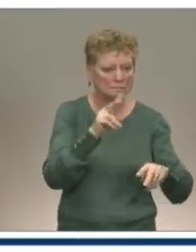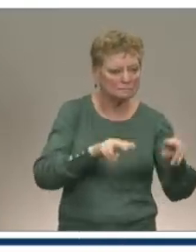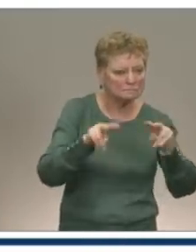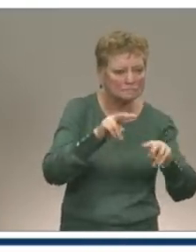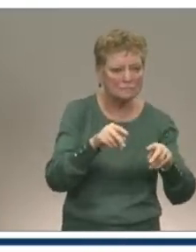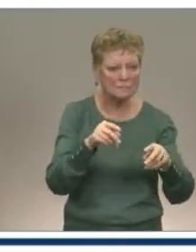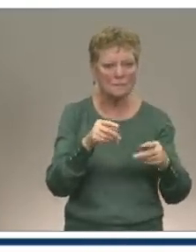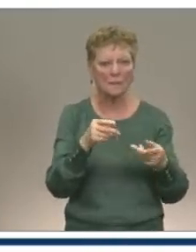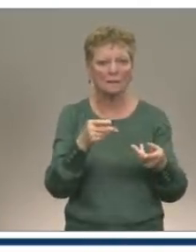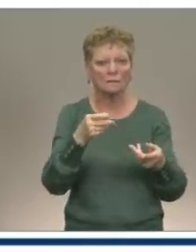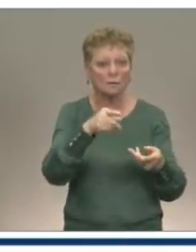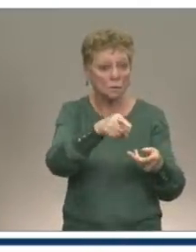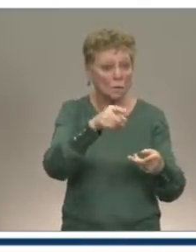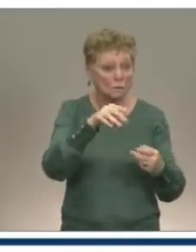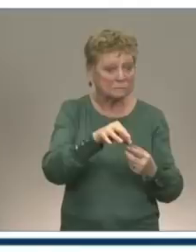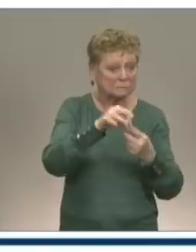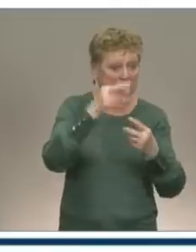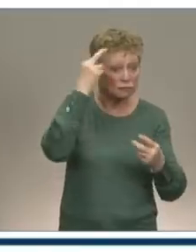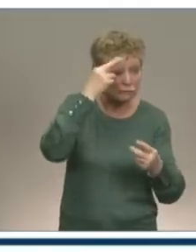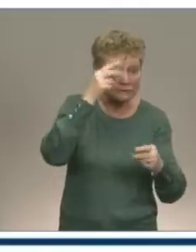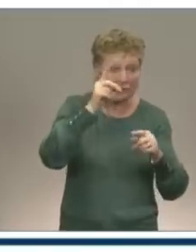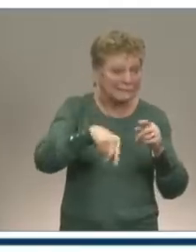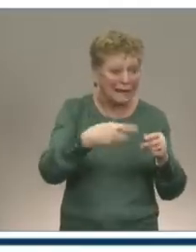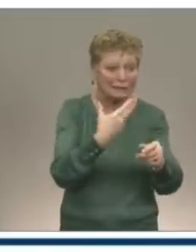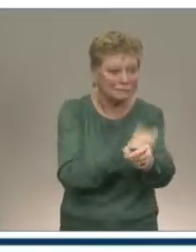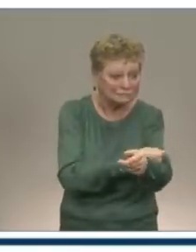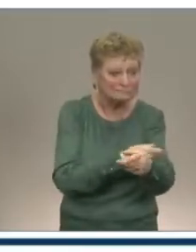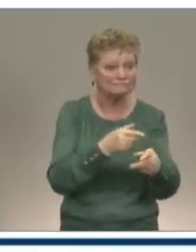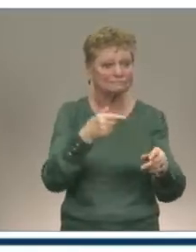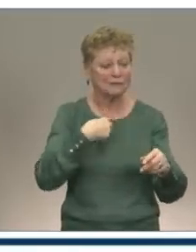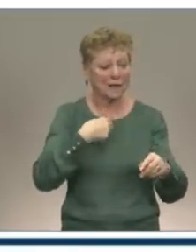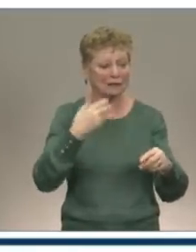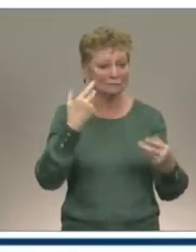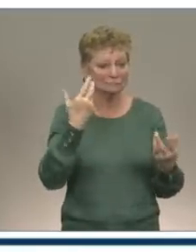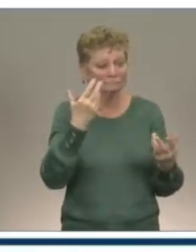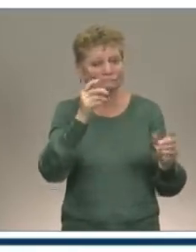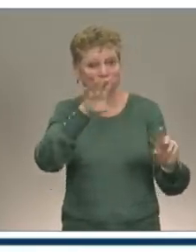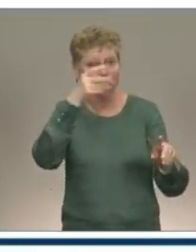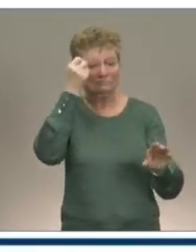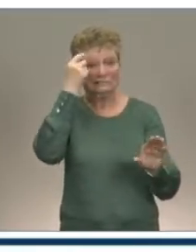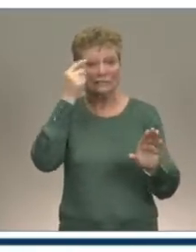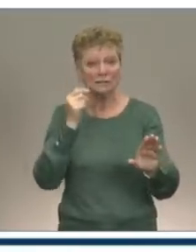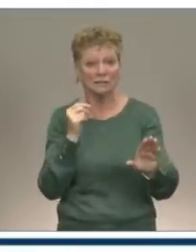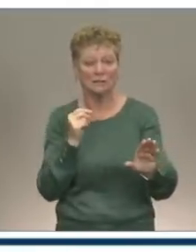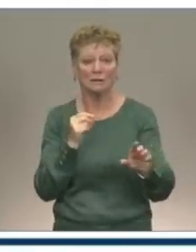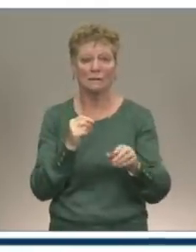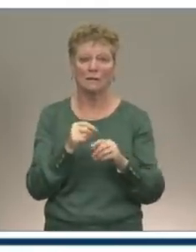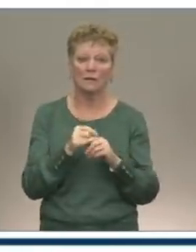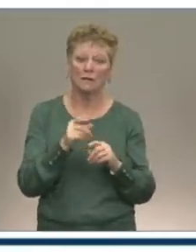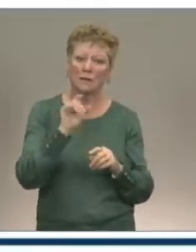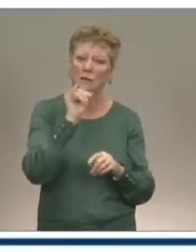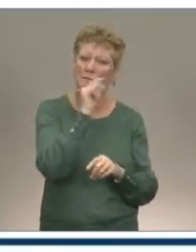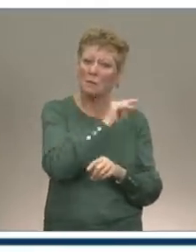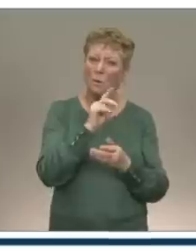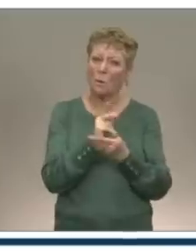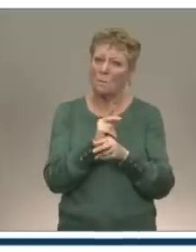exemptions i want everybody to remember that these dedicated professionals are carrying out